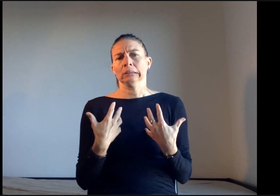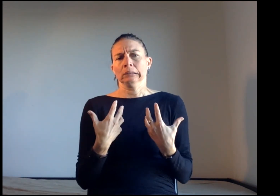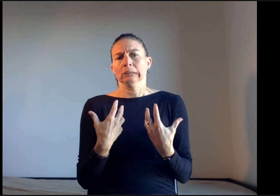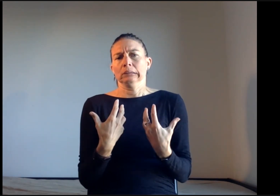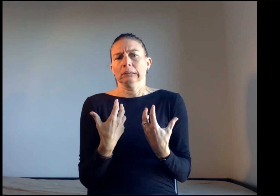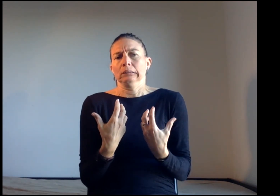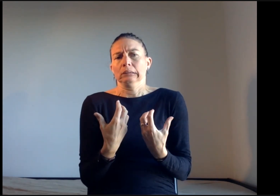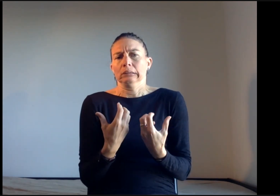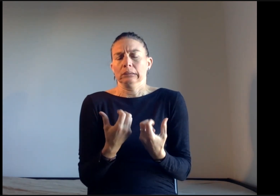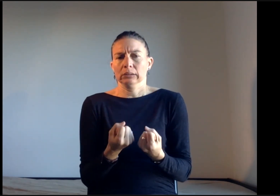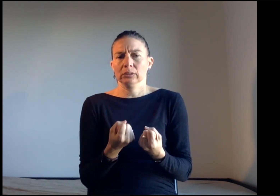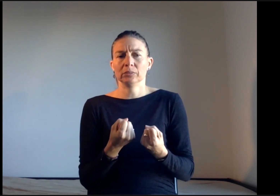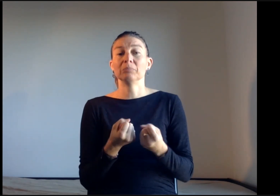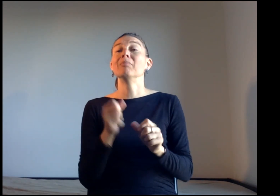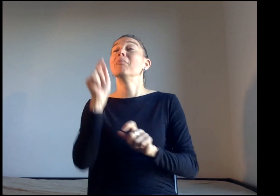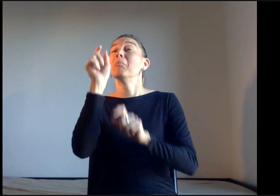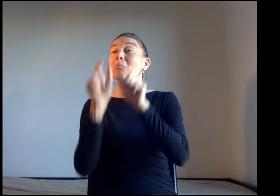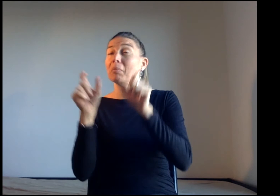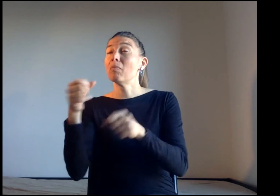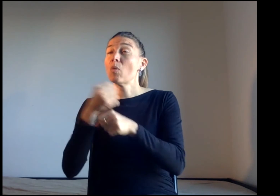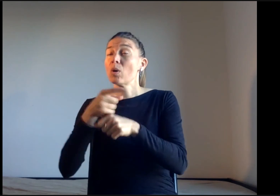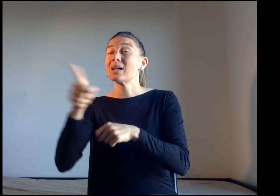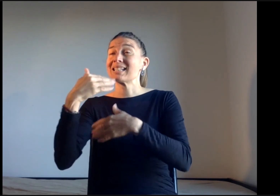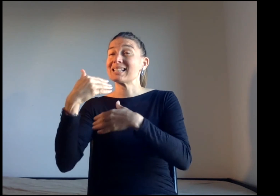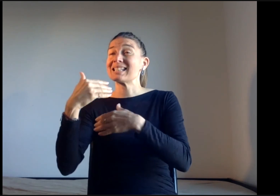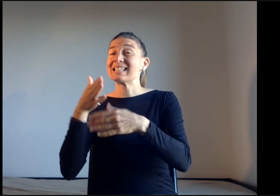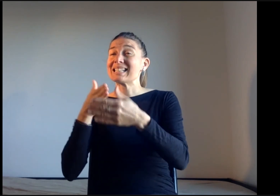about the living condition after COVID-19.